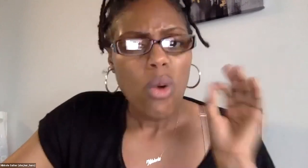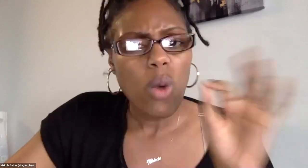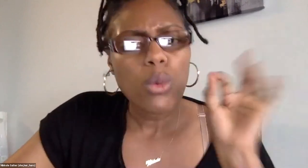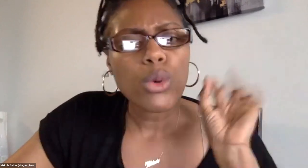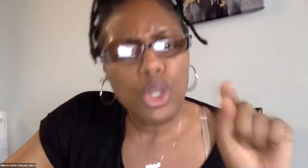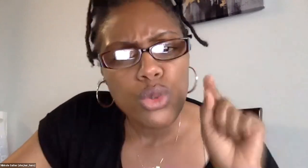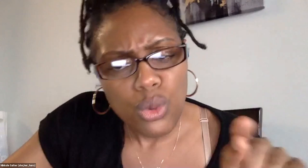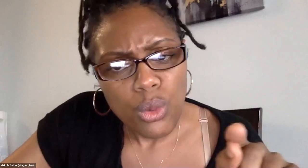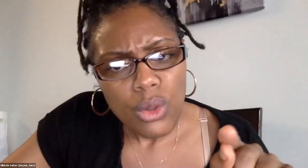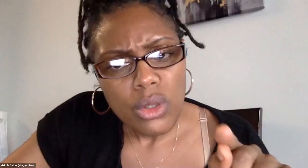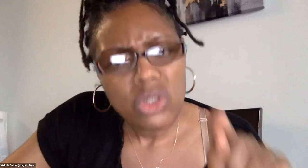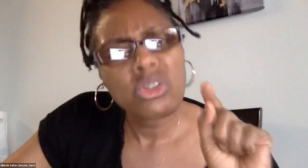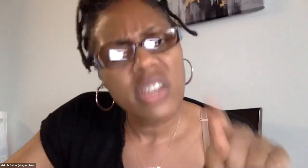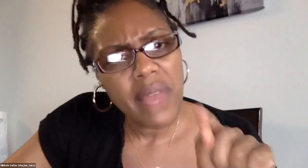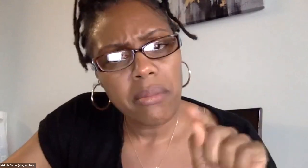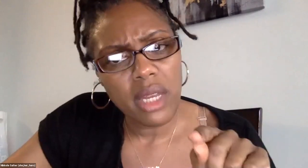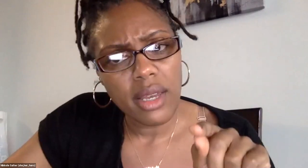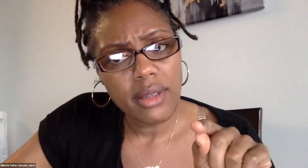What will you do to shape that meaning?